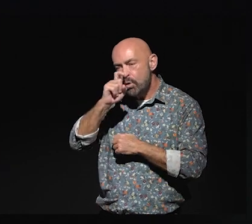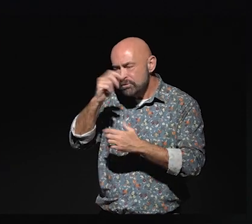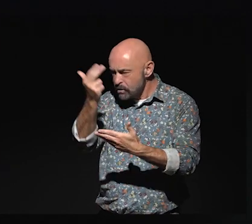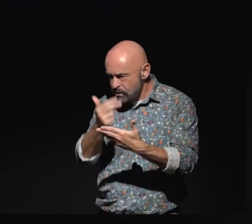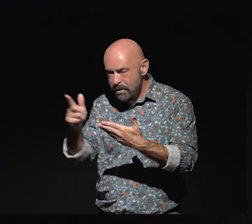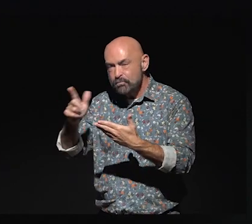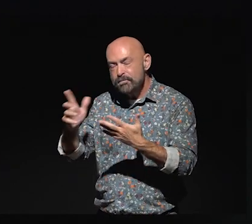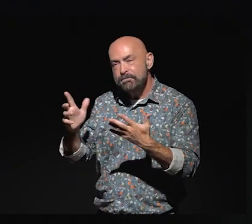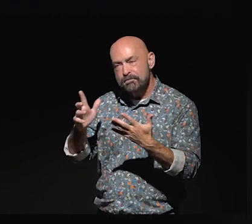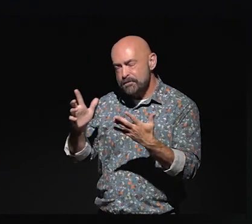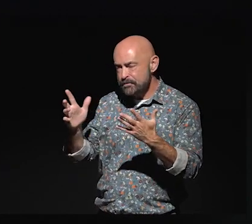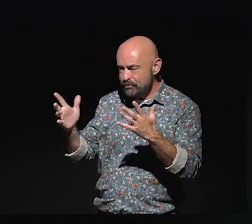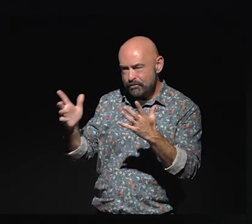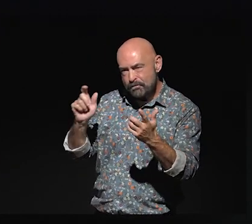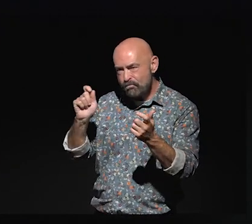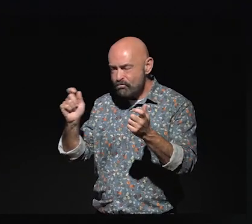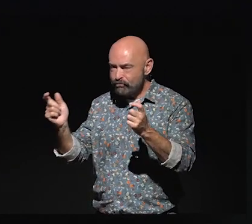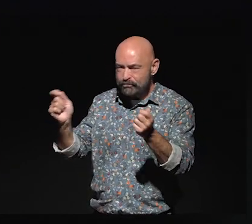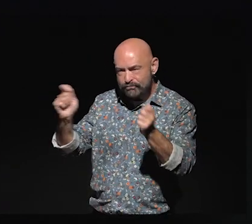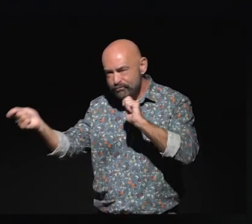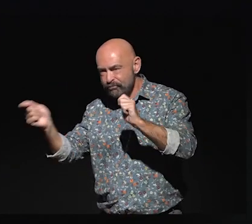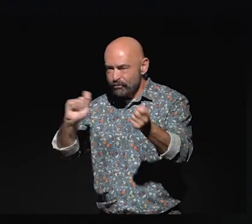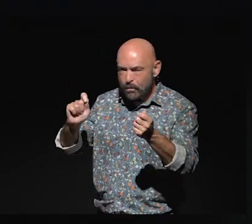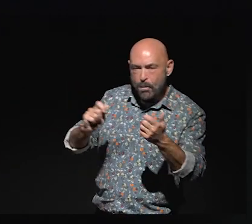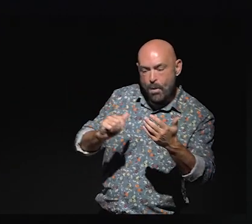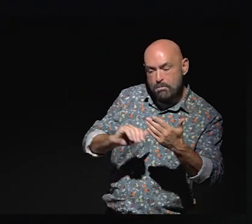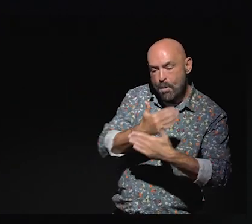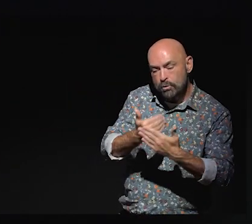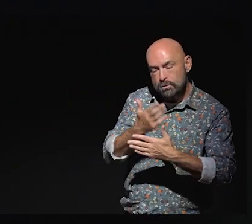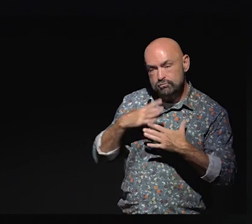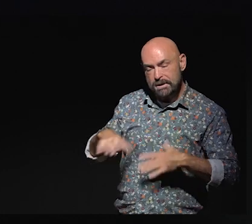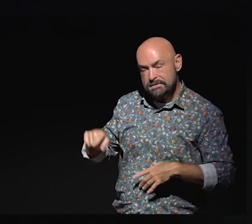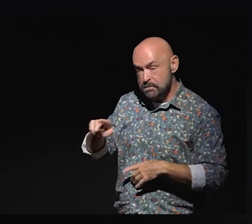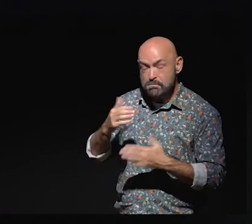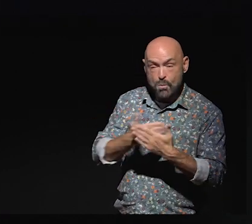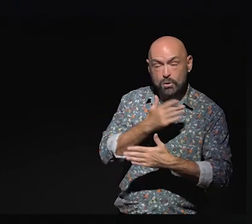that oscillation between modern dress, this is a modern woman,